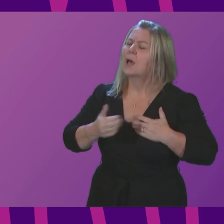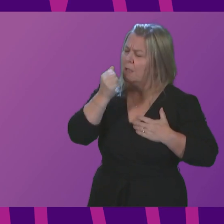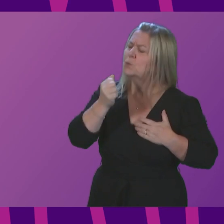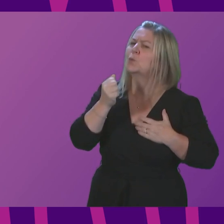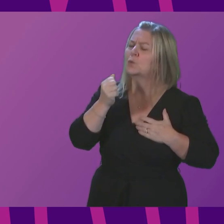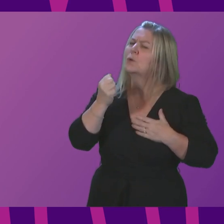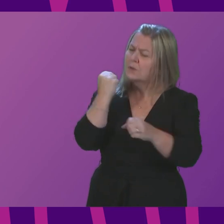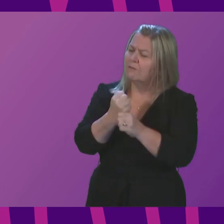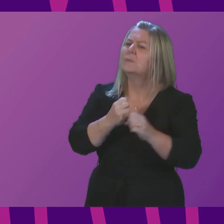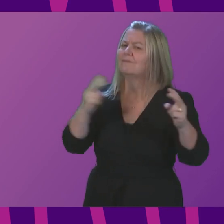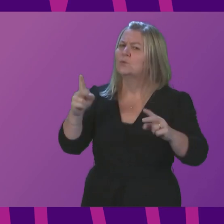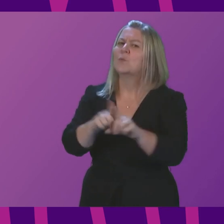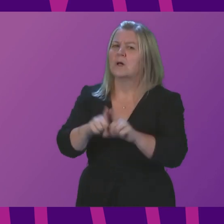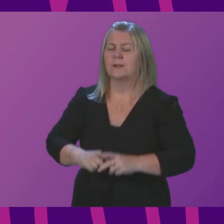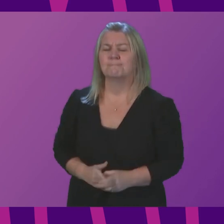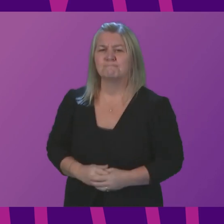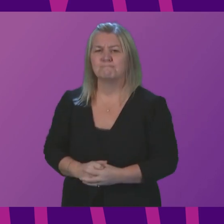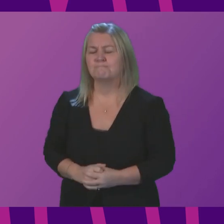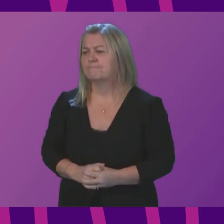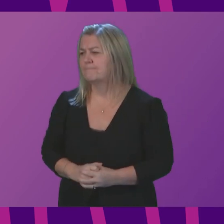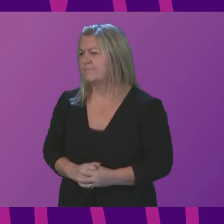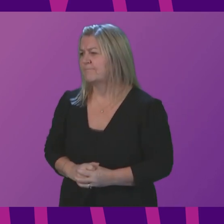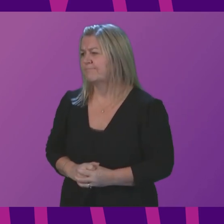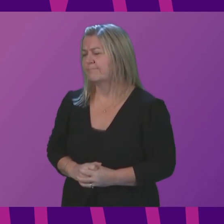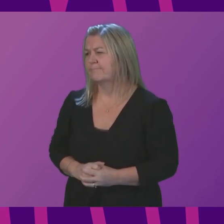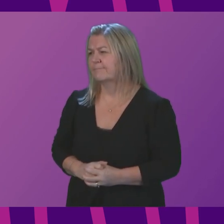my Government and, indeed, across the Parliament.